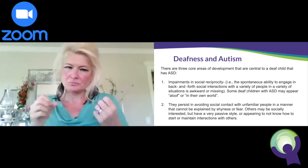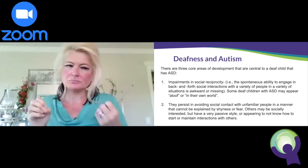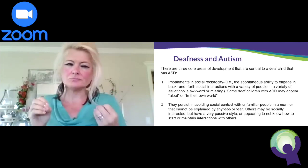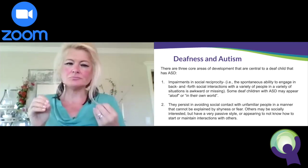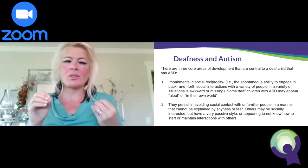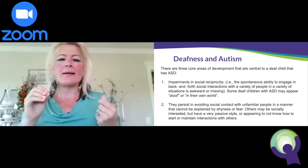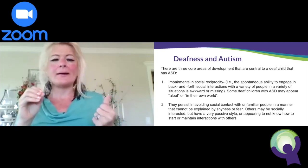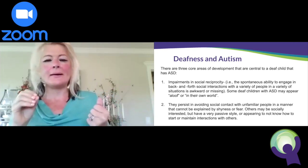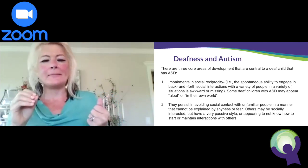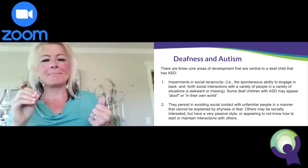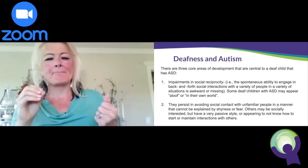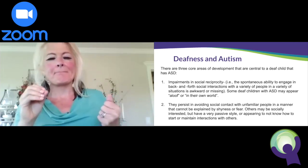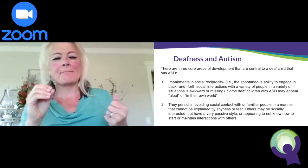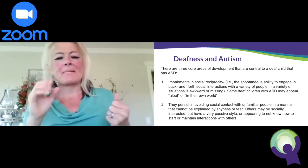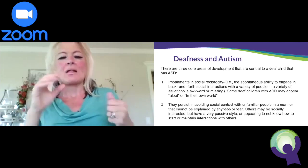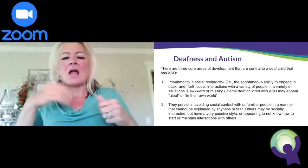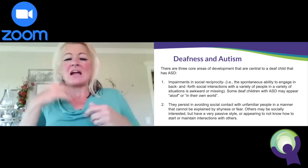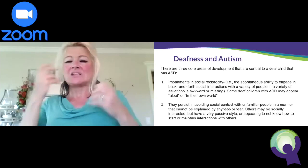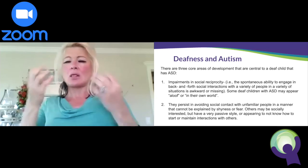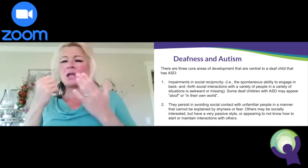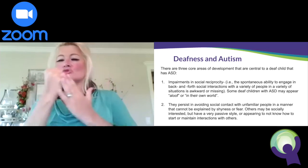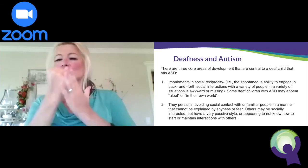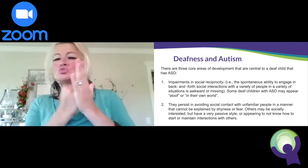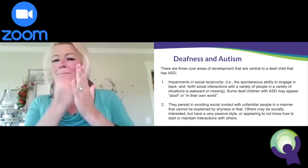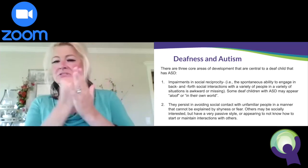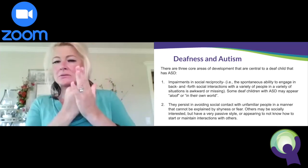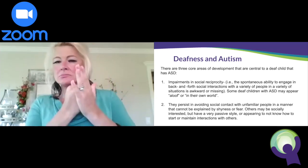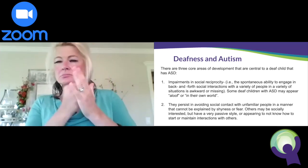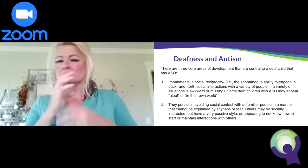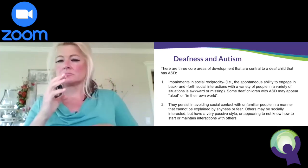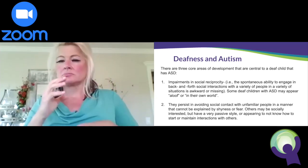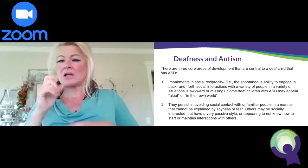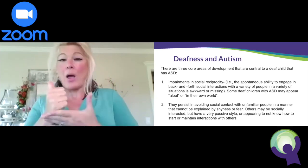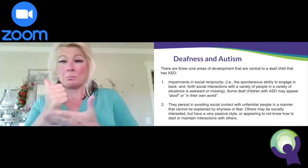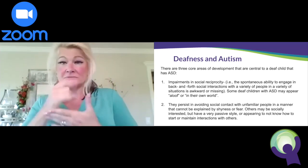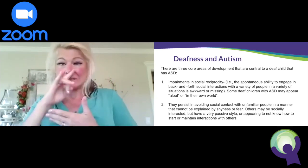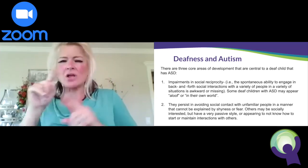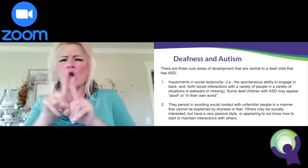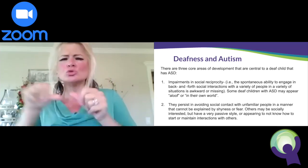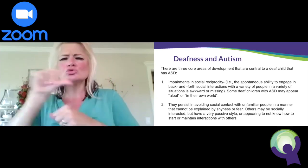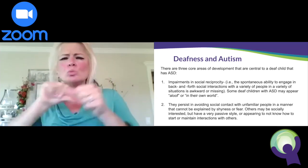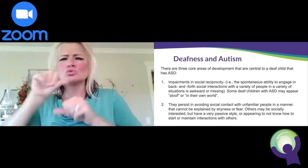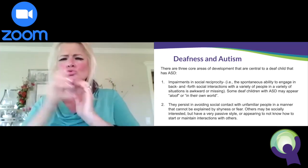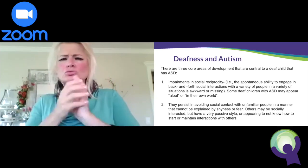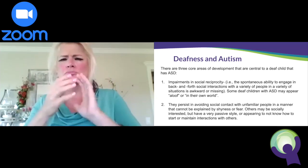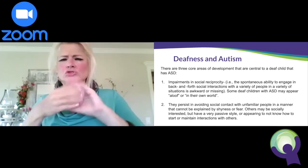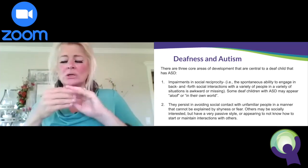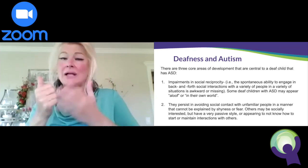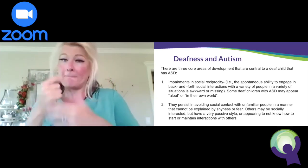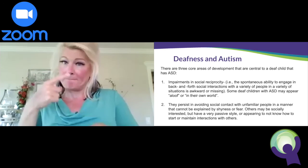And so the biggest thing is to maintain flexibility in how you're approaching the child. Another thing that I've seen really successful